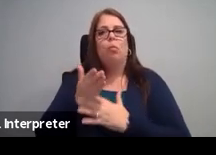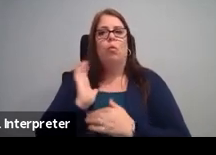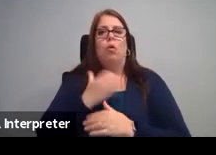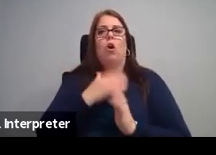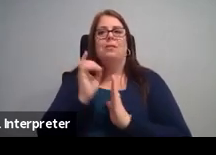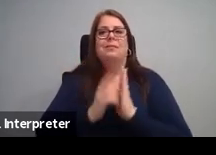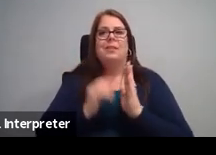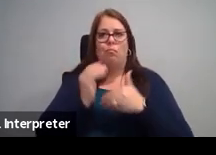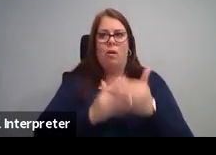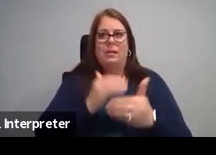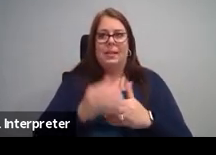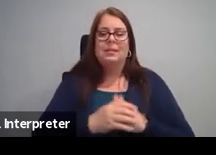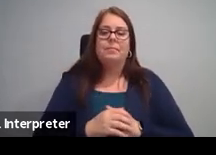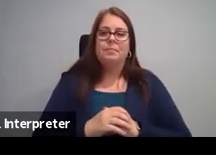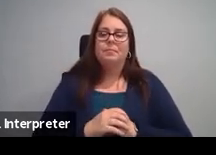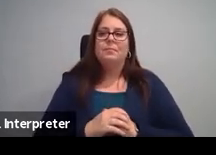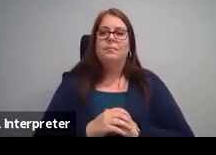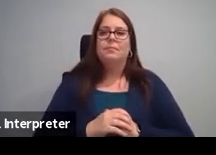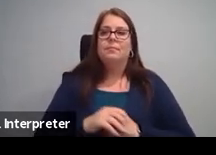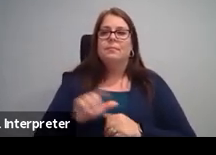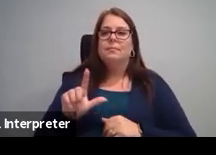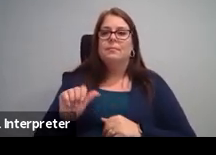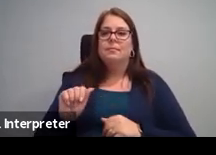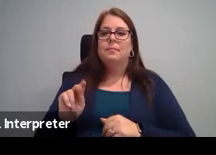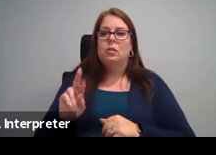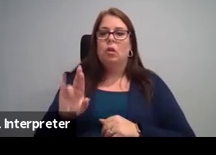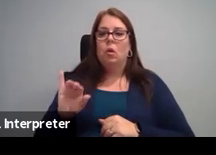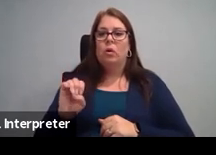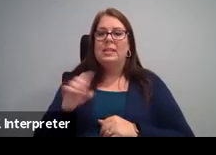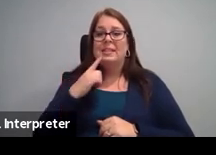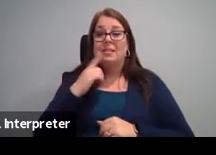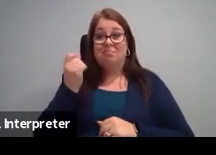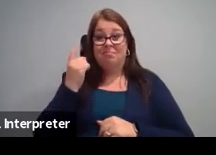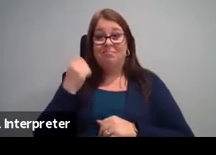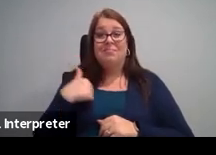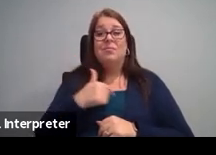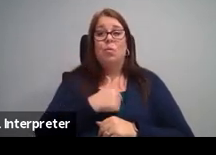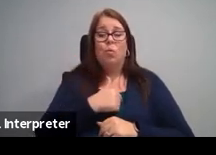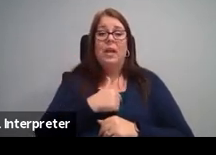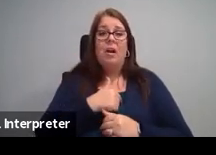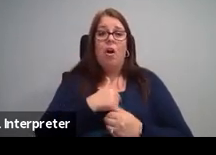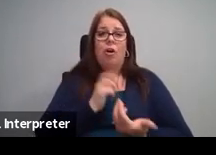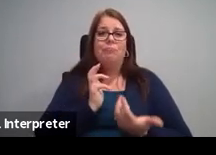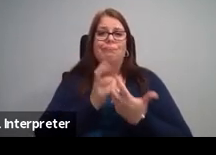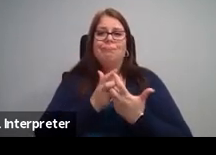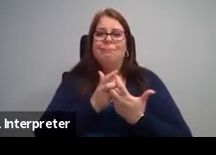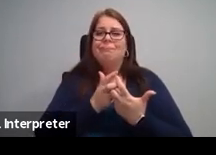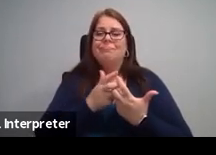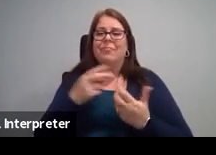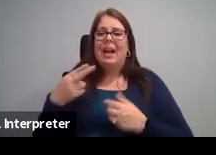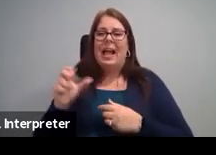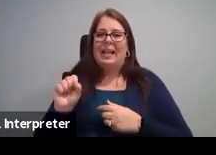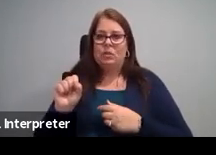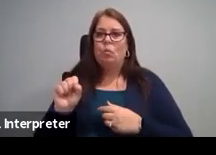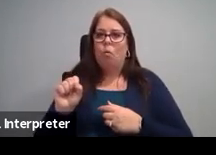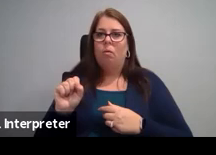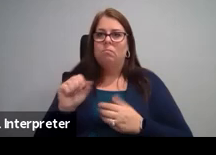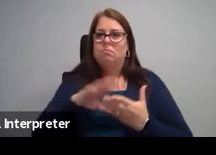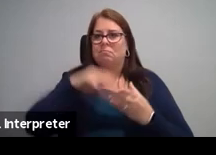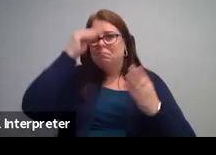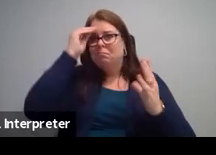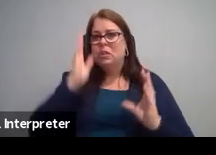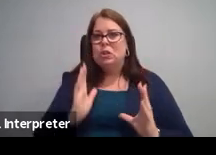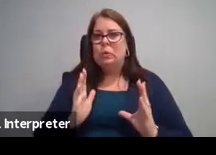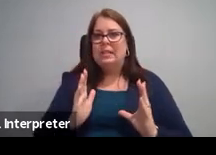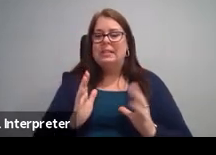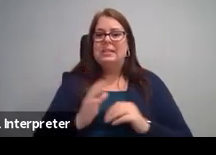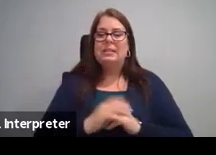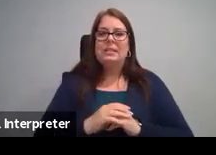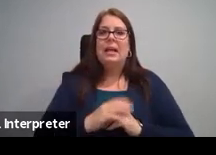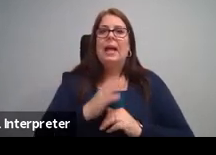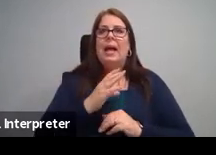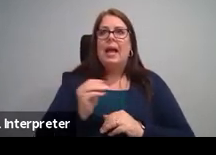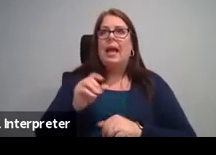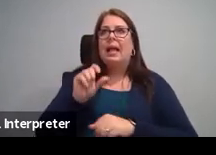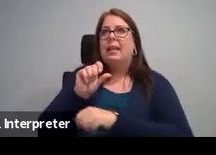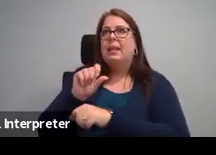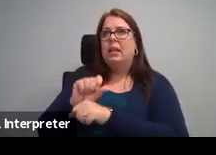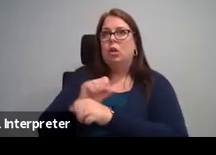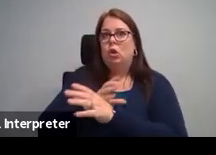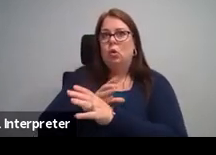Laurie Arnold: Right. And also we are looking at, you know, high school students. We. These courses are designed for high school and the ones we host at the occur. Education Center our grade 11 and 12 it's an RP site so